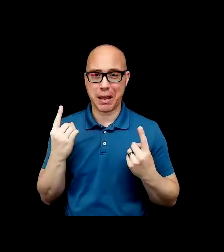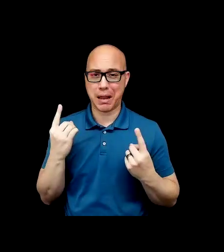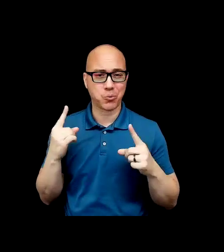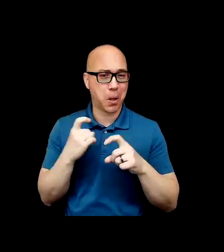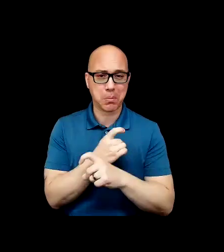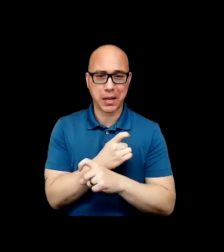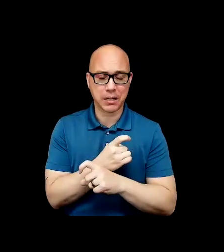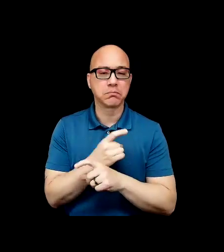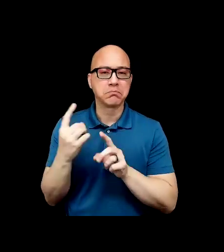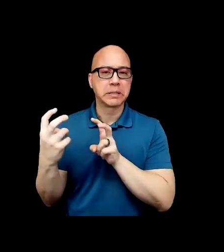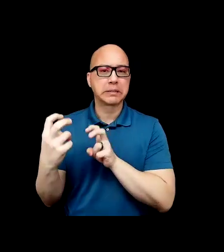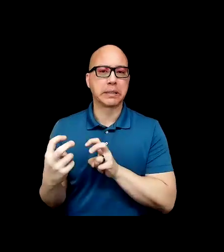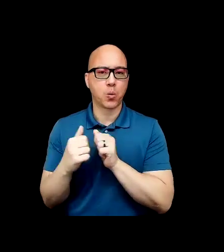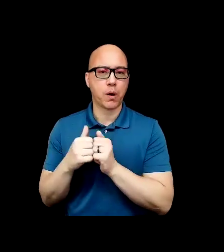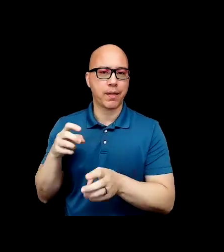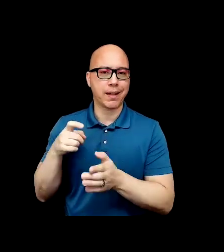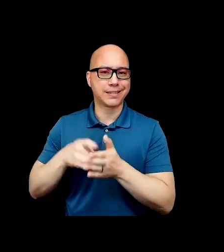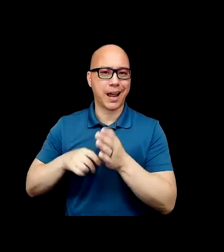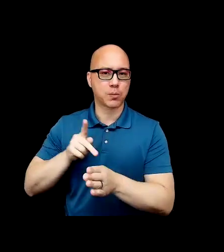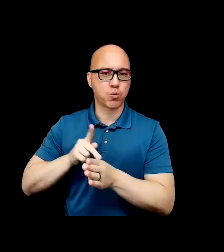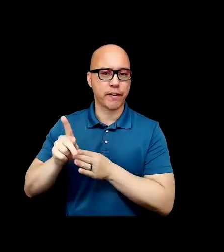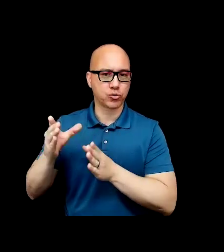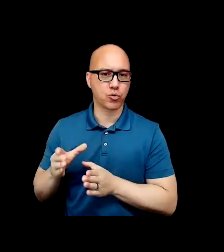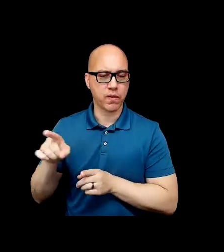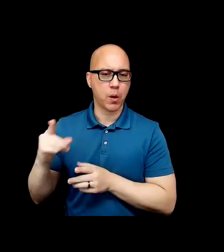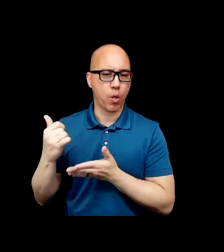you figure out whether or not you should be making these Estimated Tax Payments.